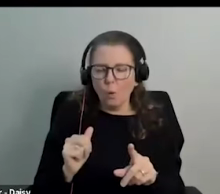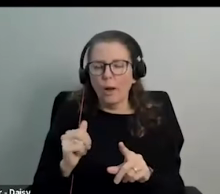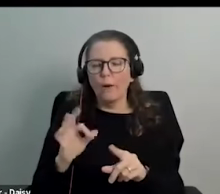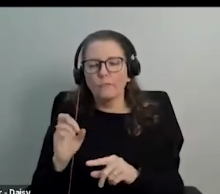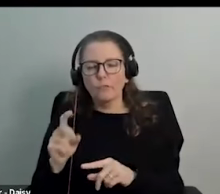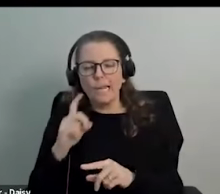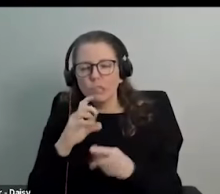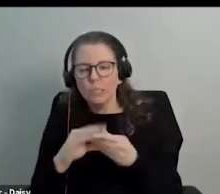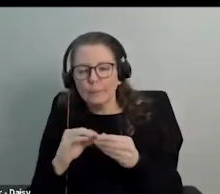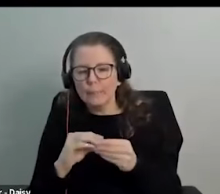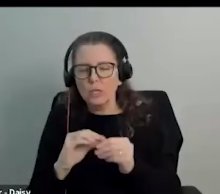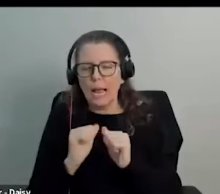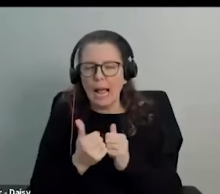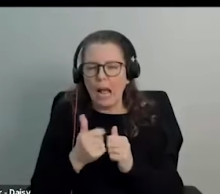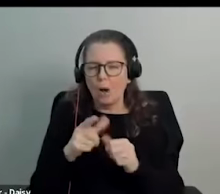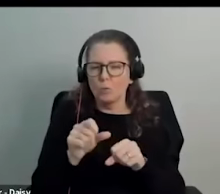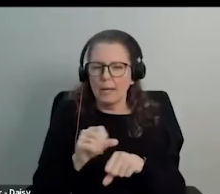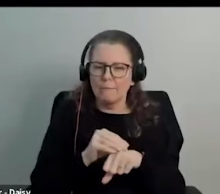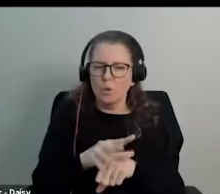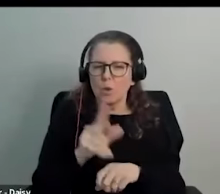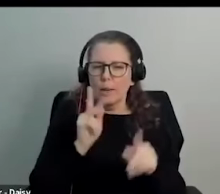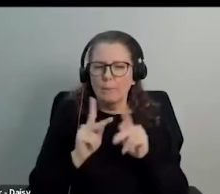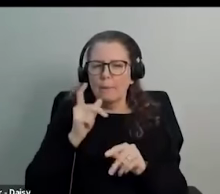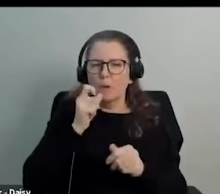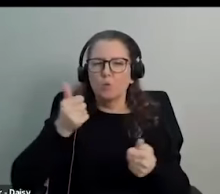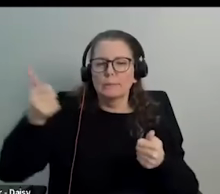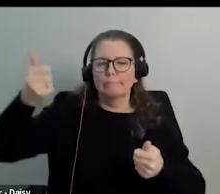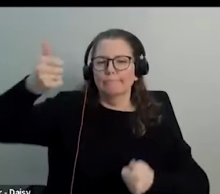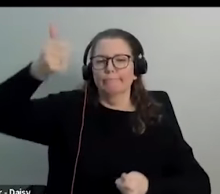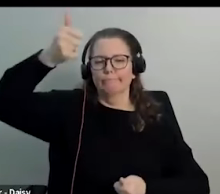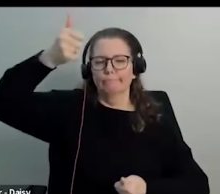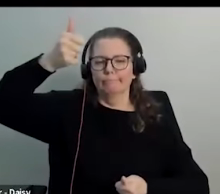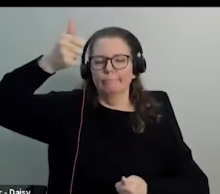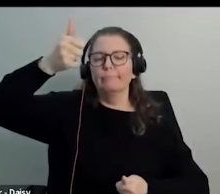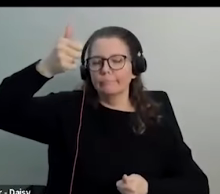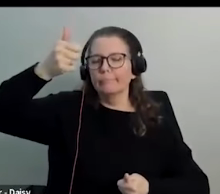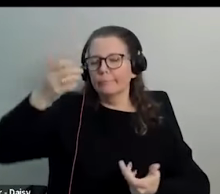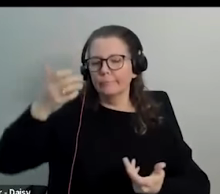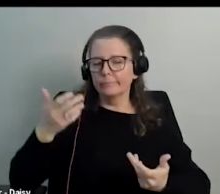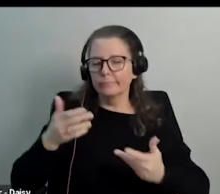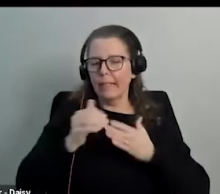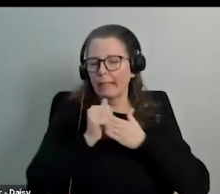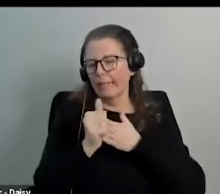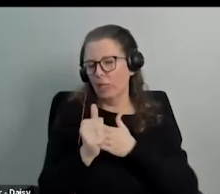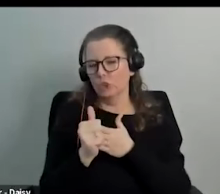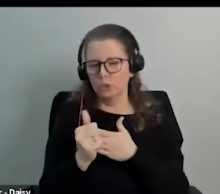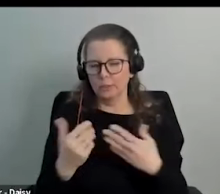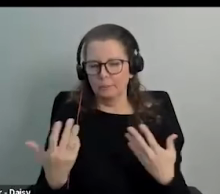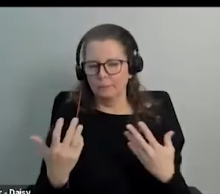where, how do you influence the leadership? And one additional way to do that is